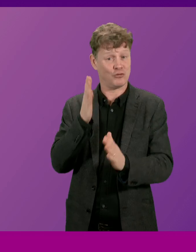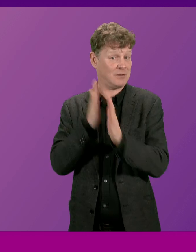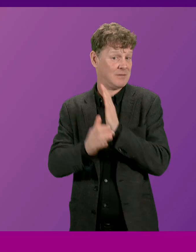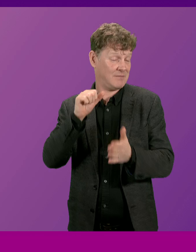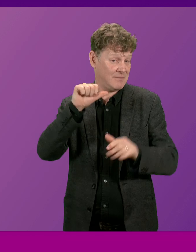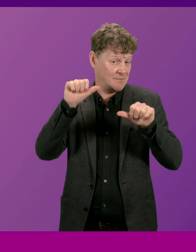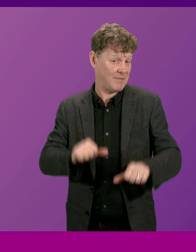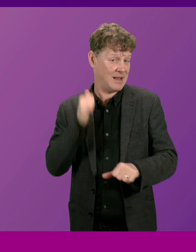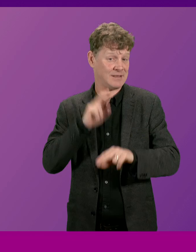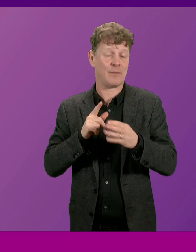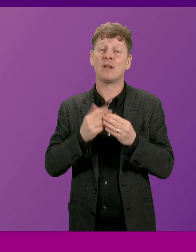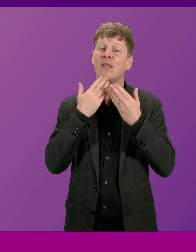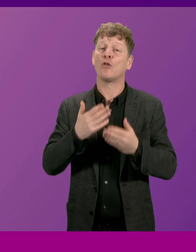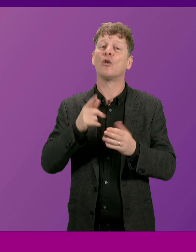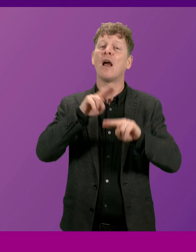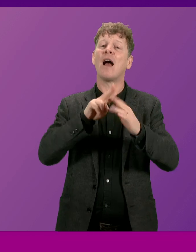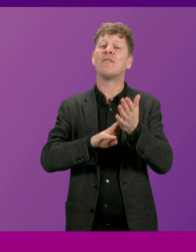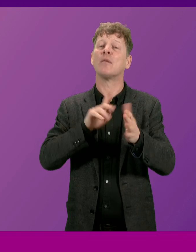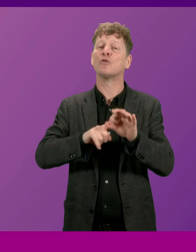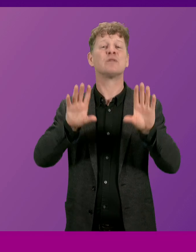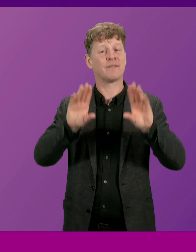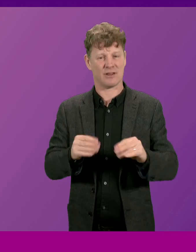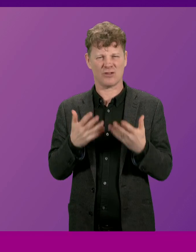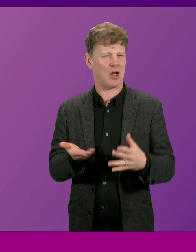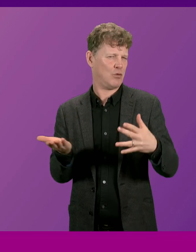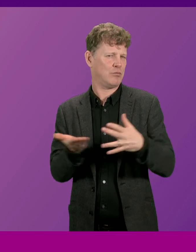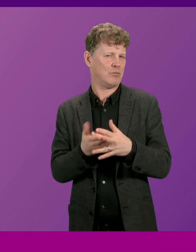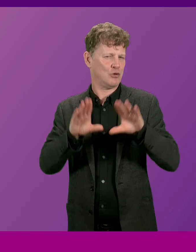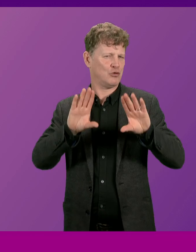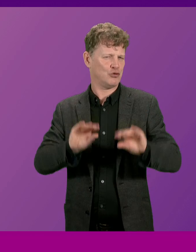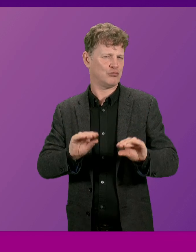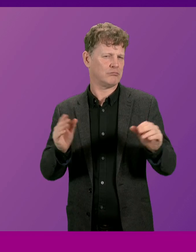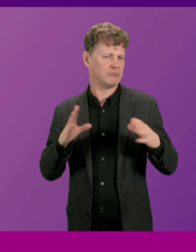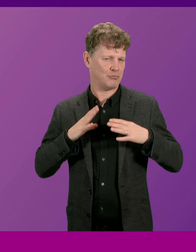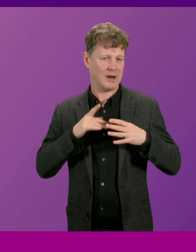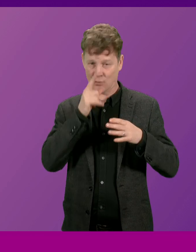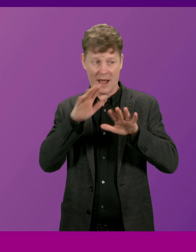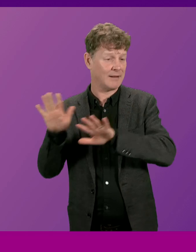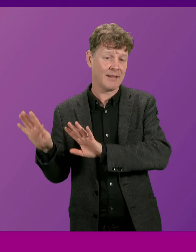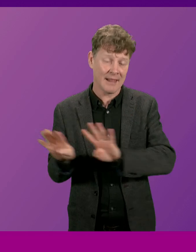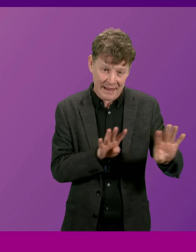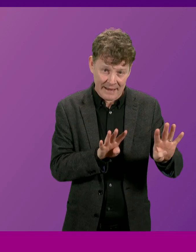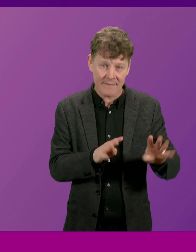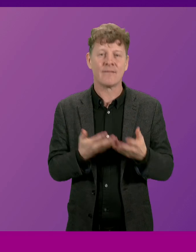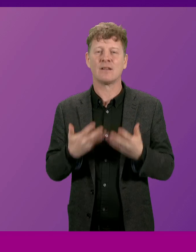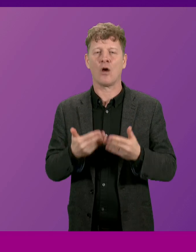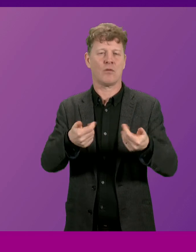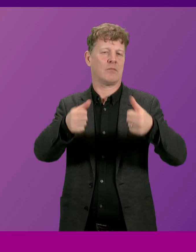That concludes First Minister’s question time.